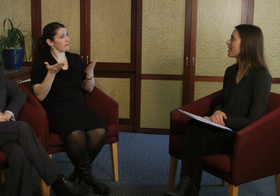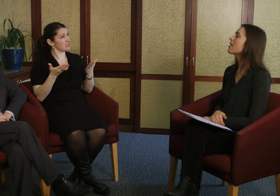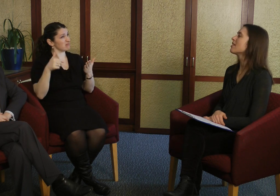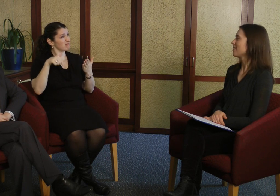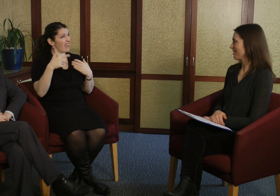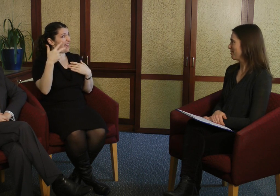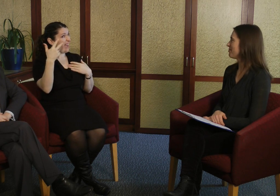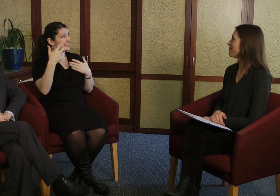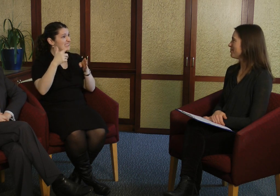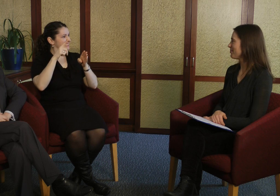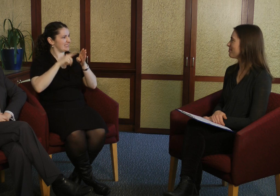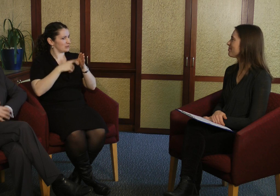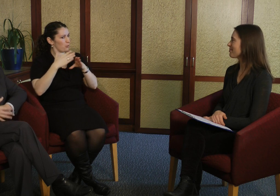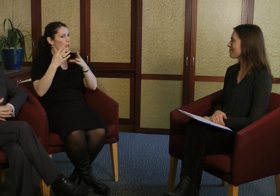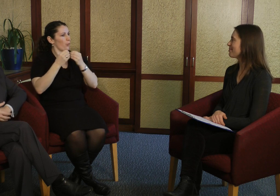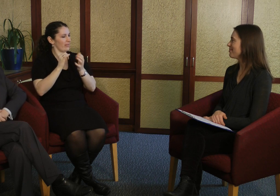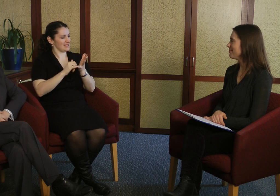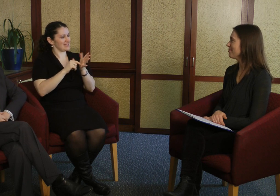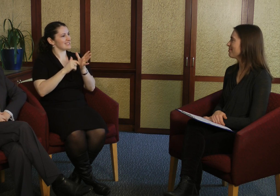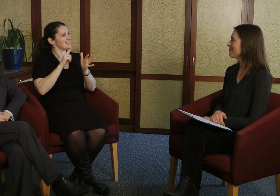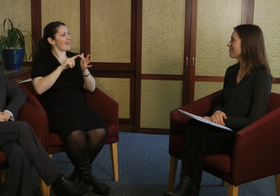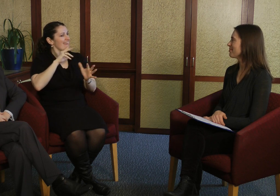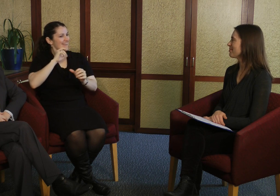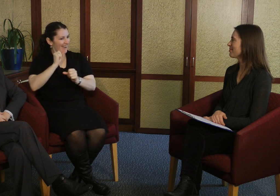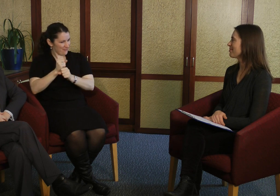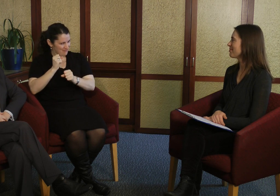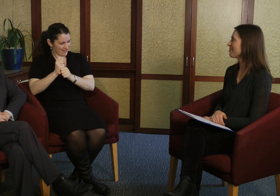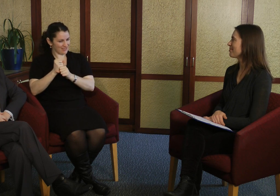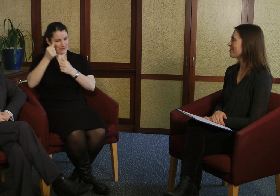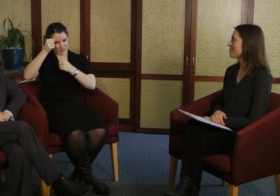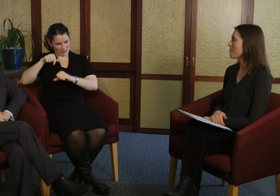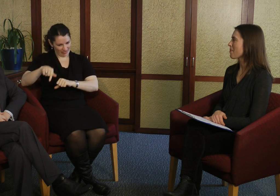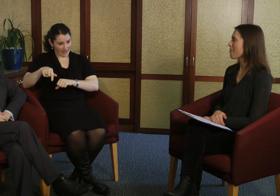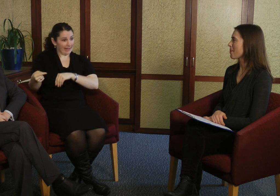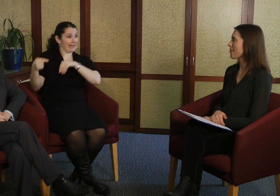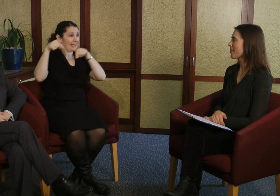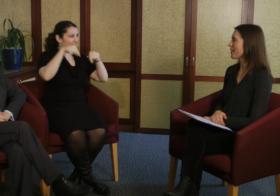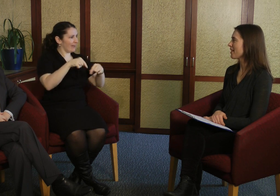in State Government so it is a very different environment for me. But I met with Garry,